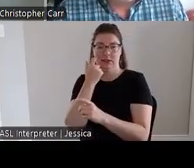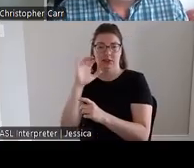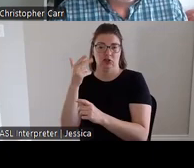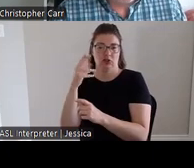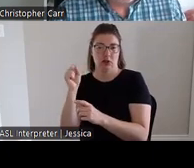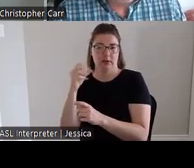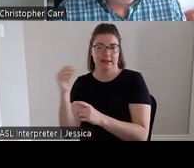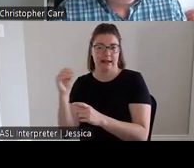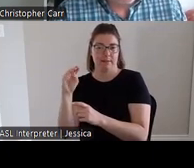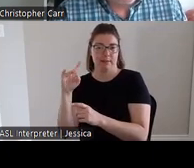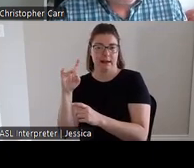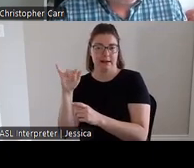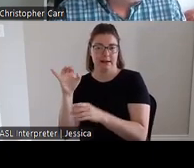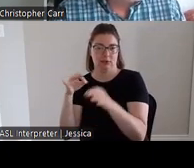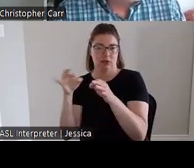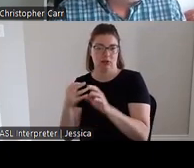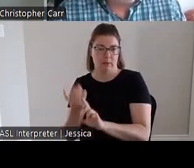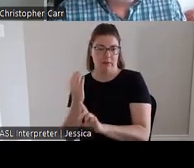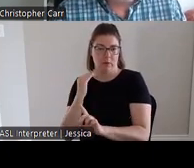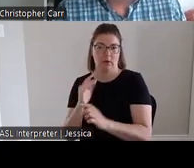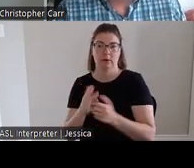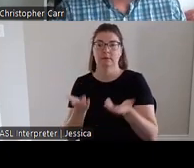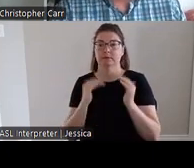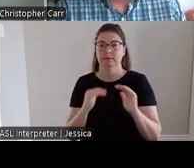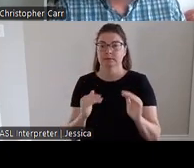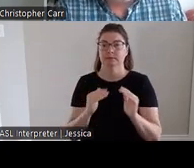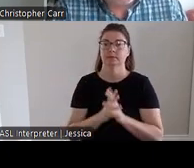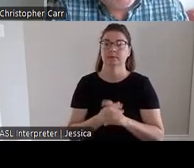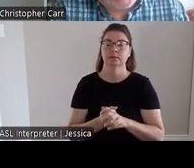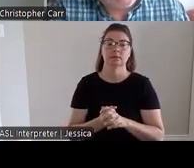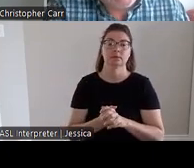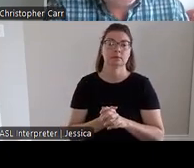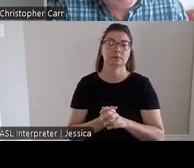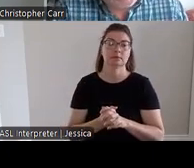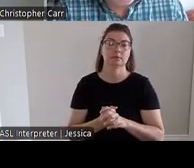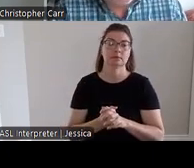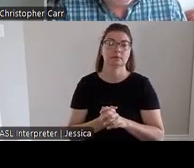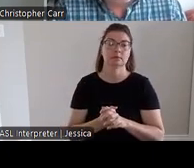Next… The Marrakesh Treaty allows for the sharing of accessible resources